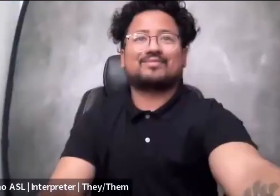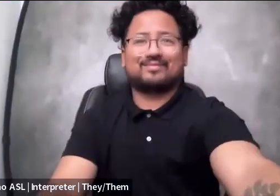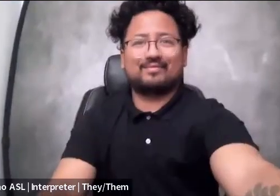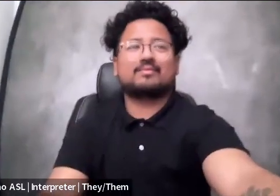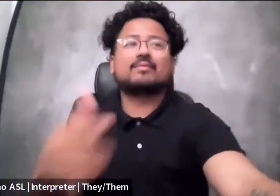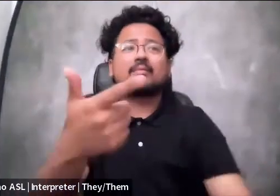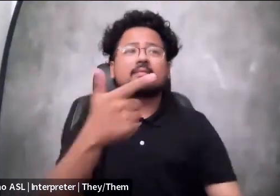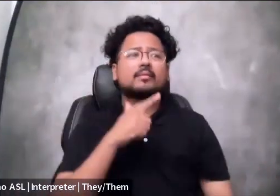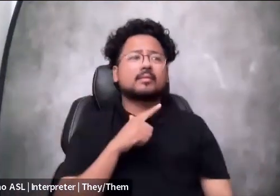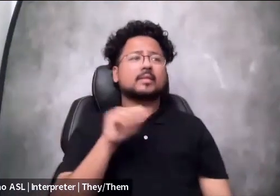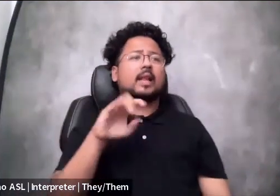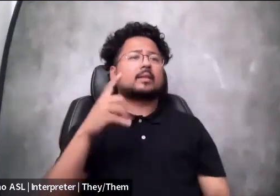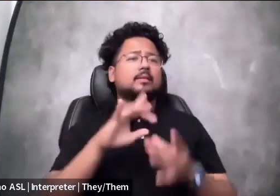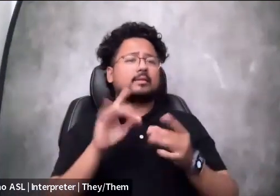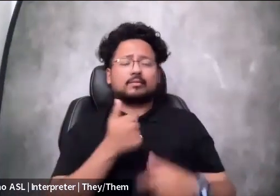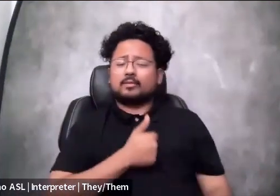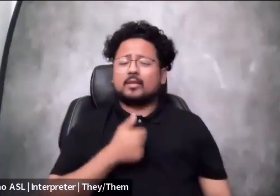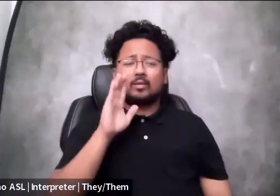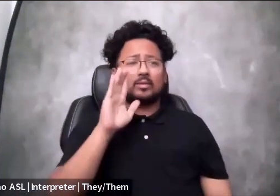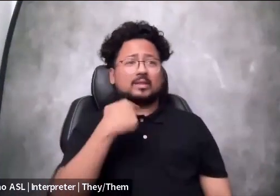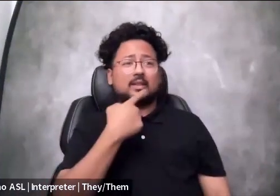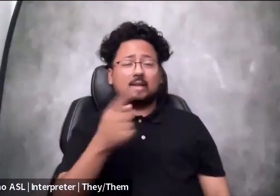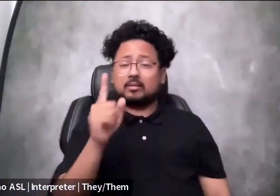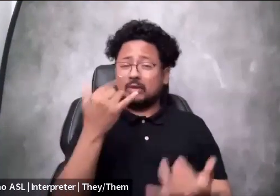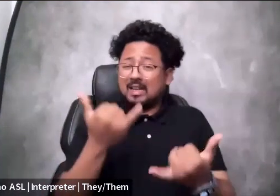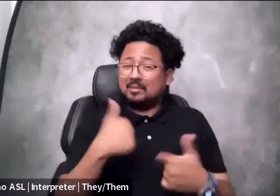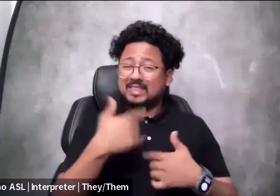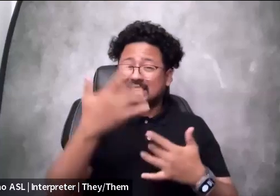I will apologize everyone. I will tell everyone I am sick. I have a cold.